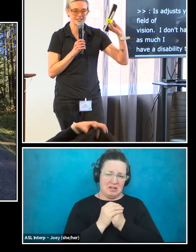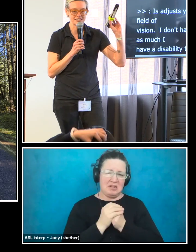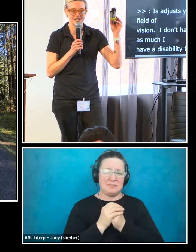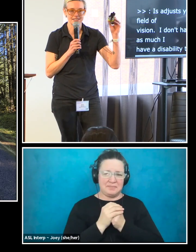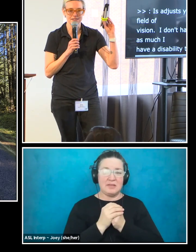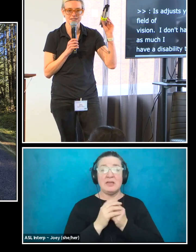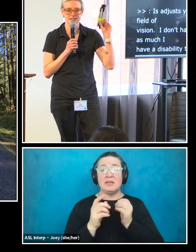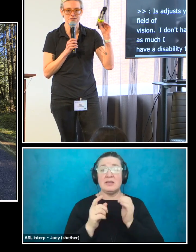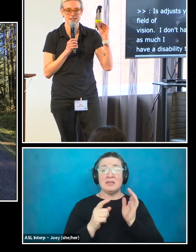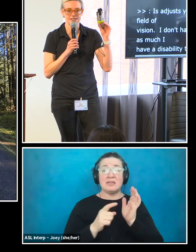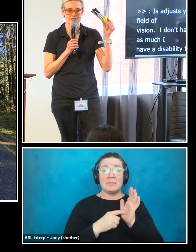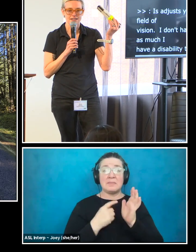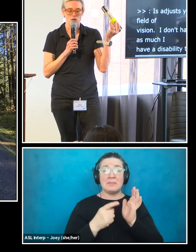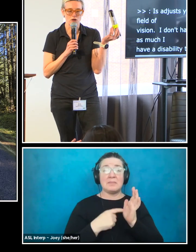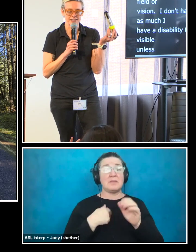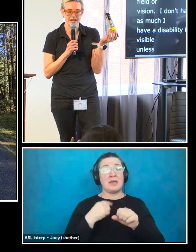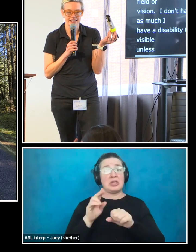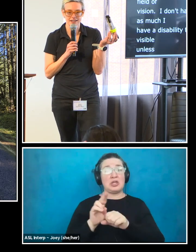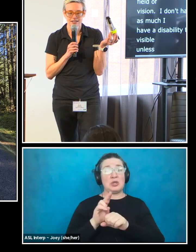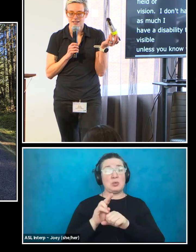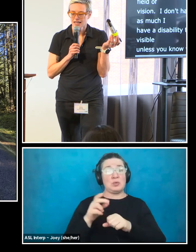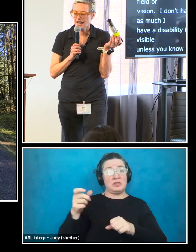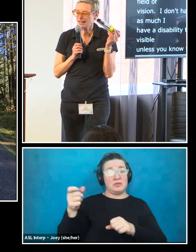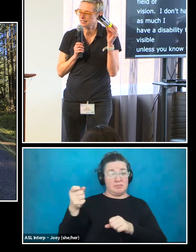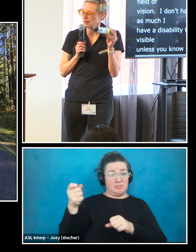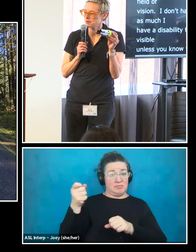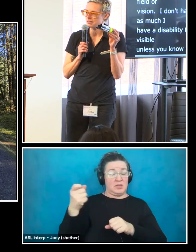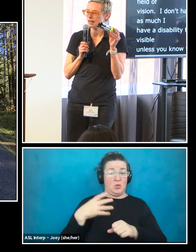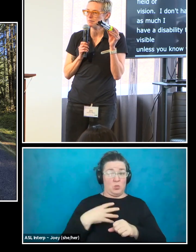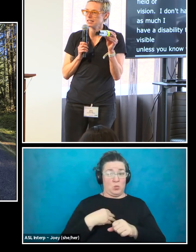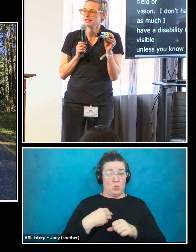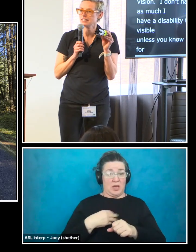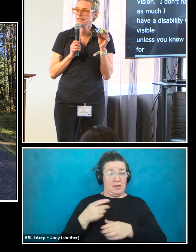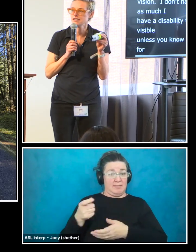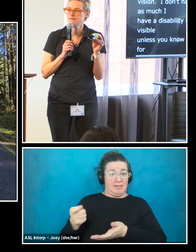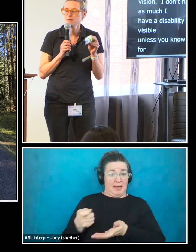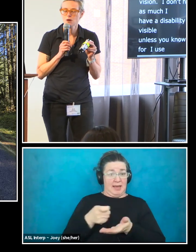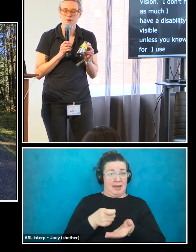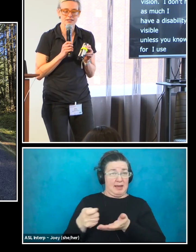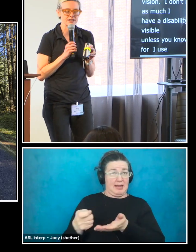this today, sometimes I use this white cane at times, not because I need it for mobility